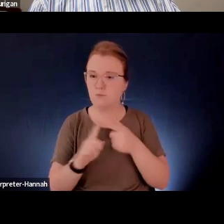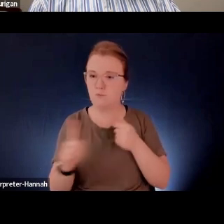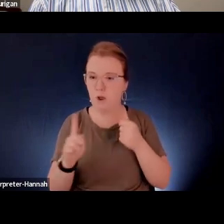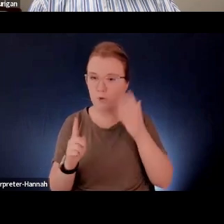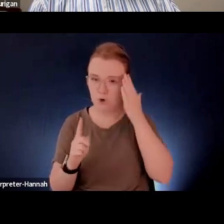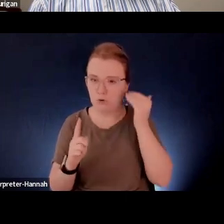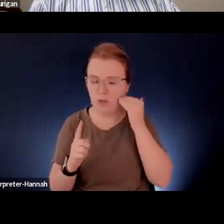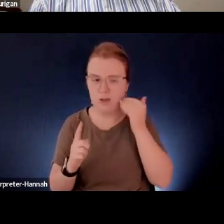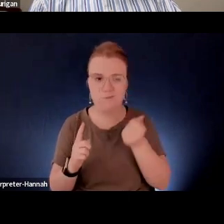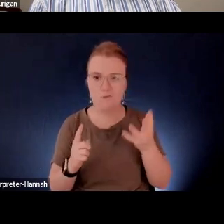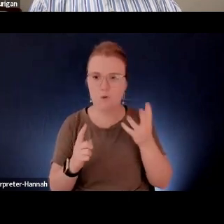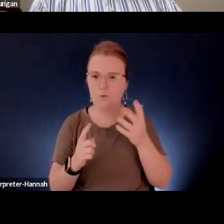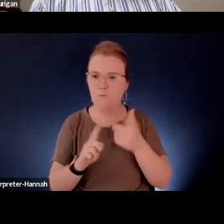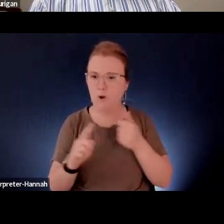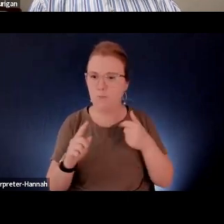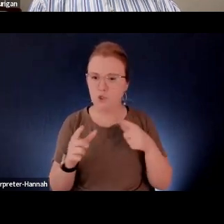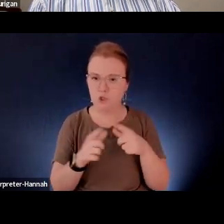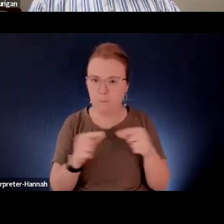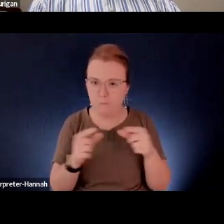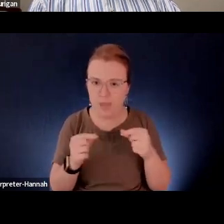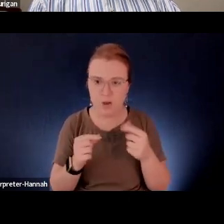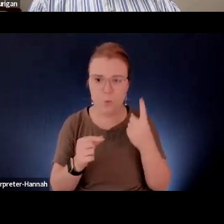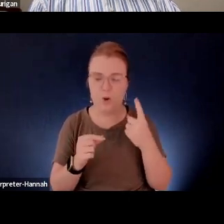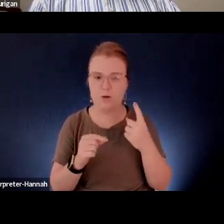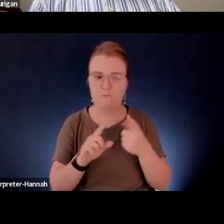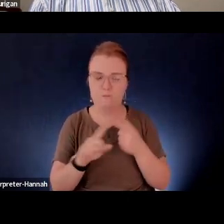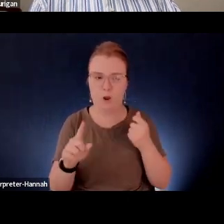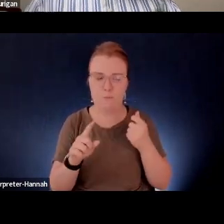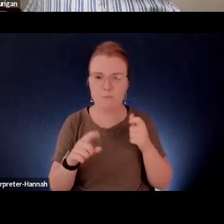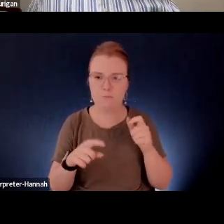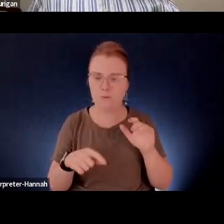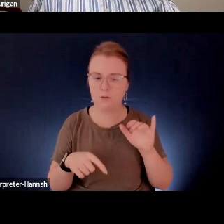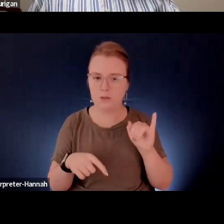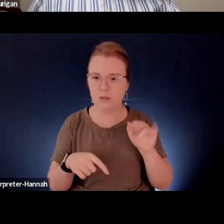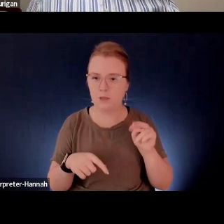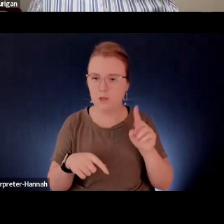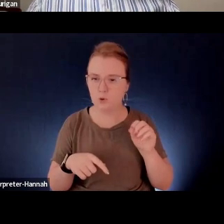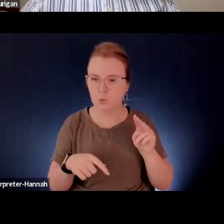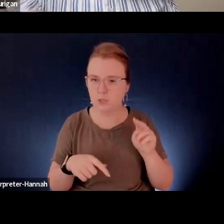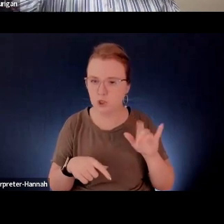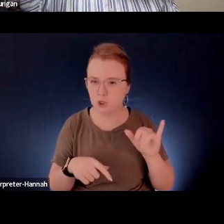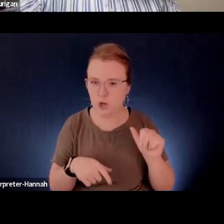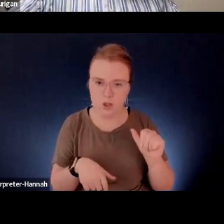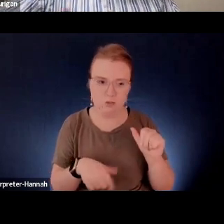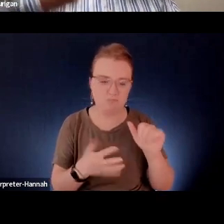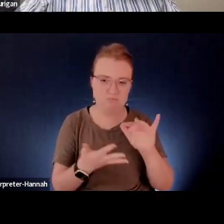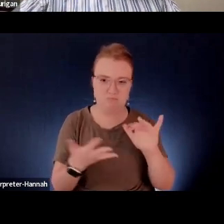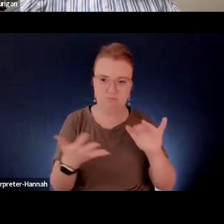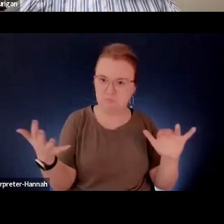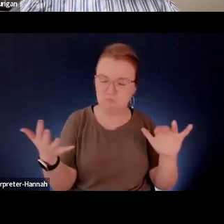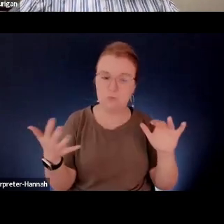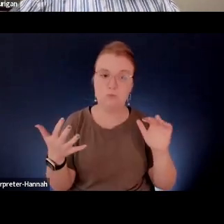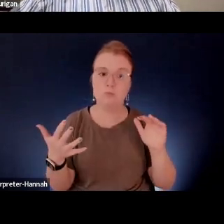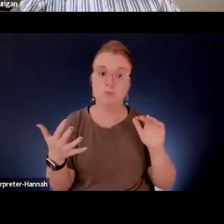one from Indonesia. And really what I found is that I had to kind of uproot my normal lessons